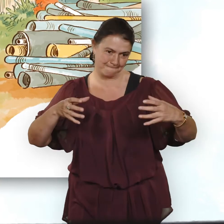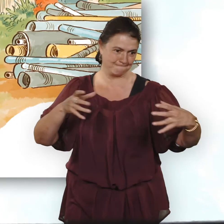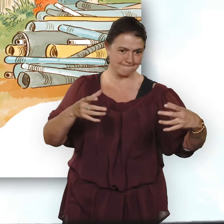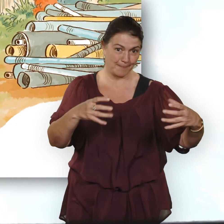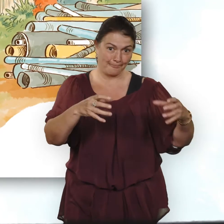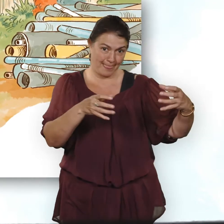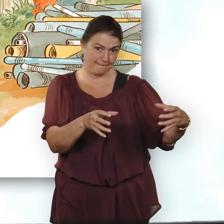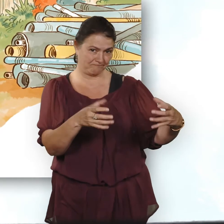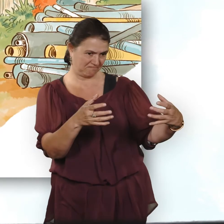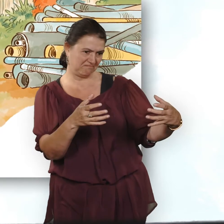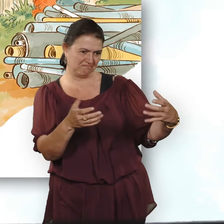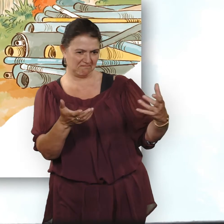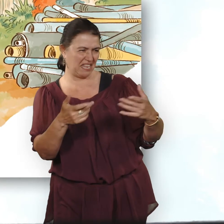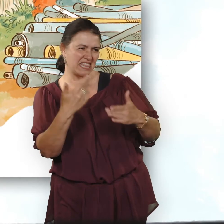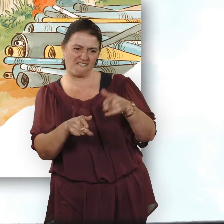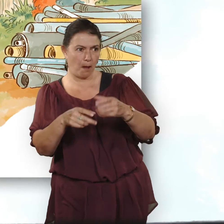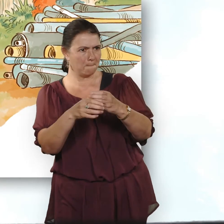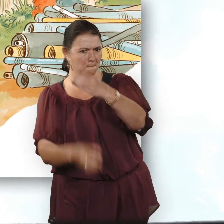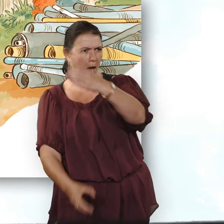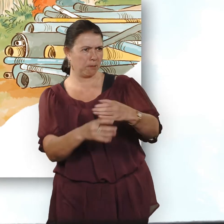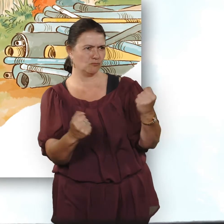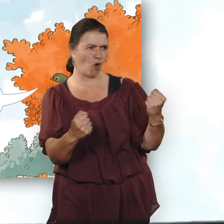said. “Metal trousers will never rip!”